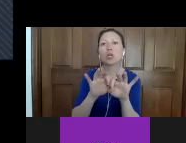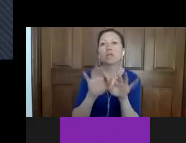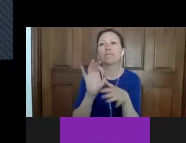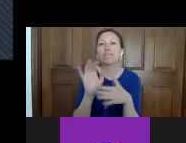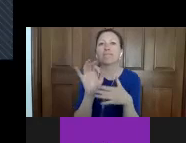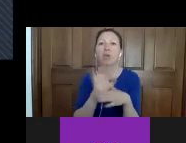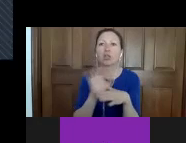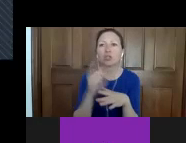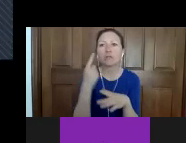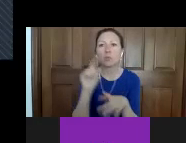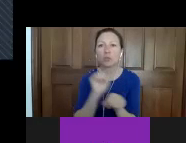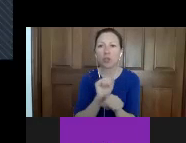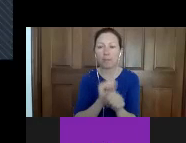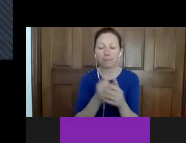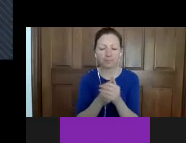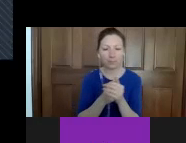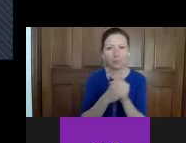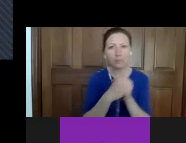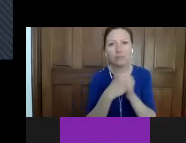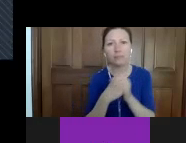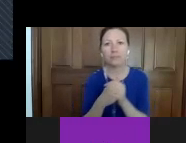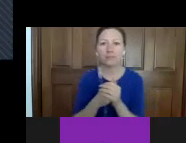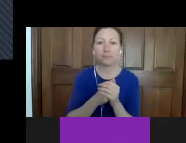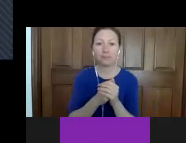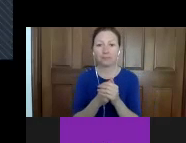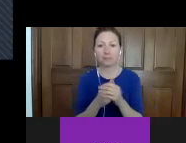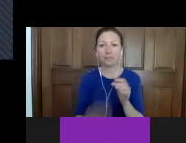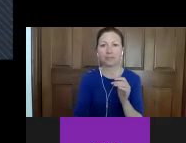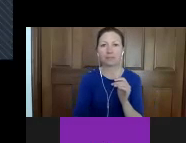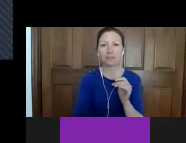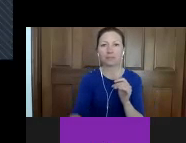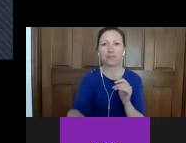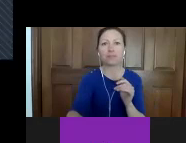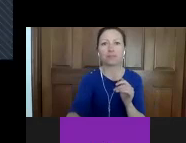have to be provided so that employees can perform the essential functions of the job.